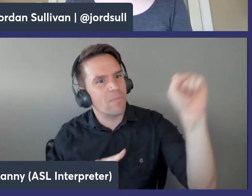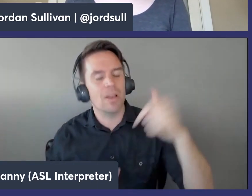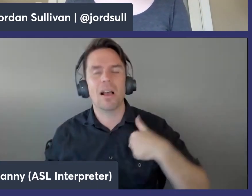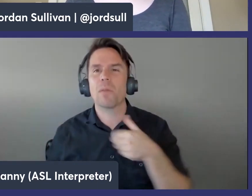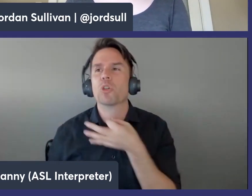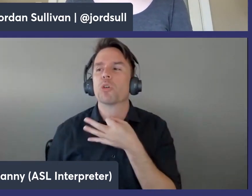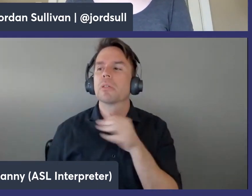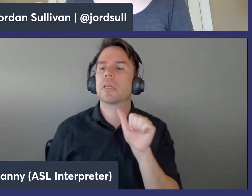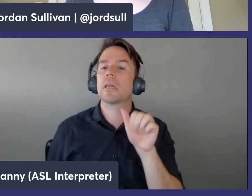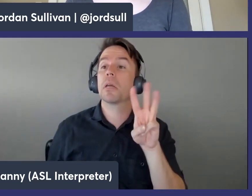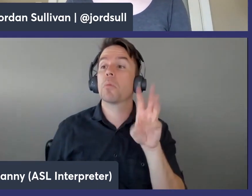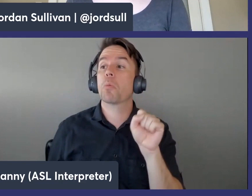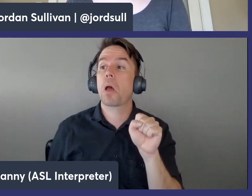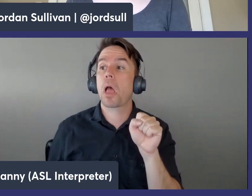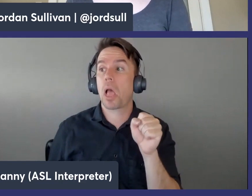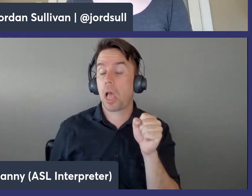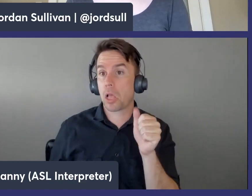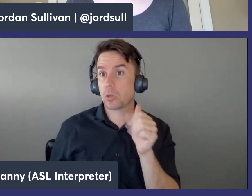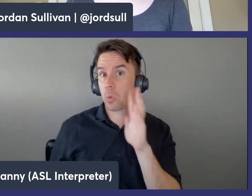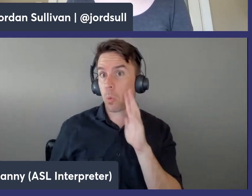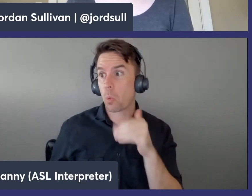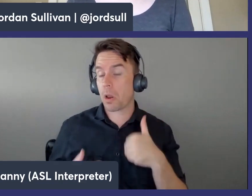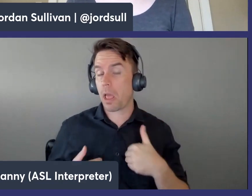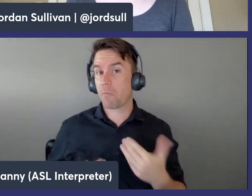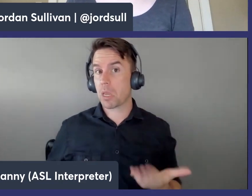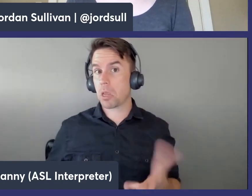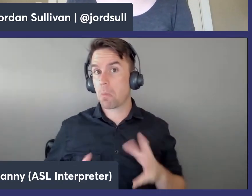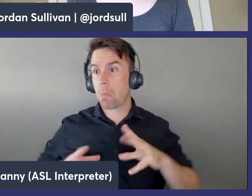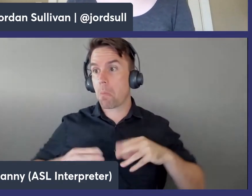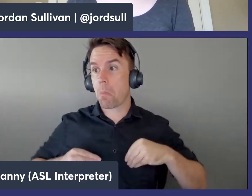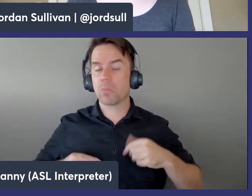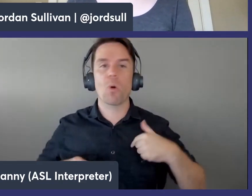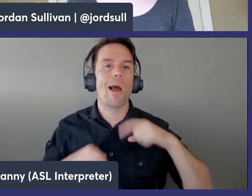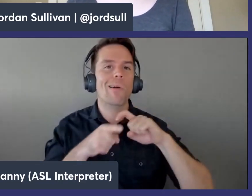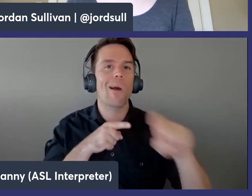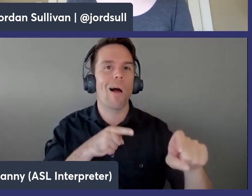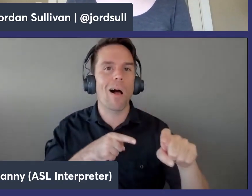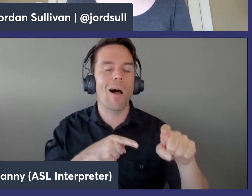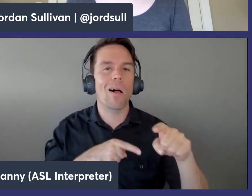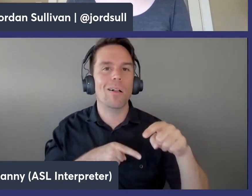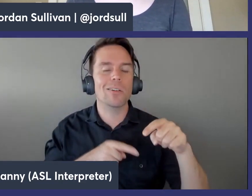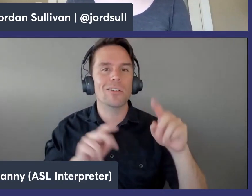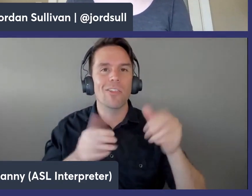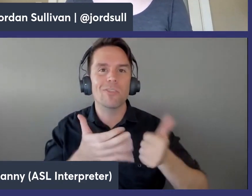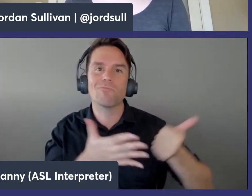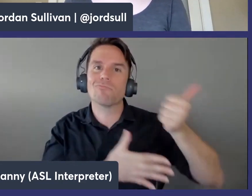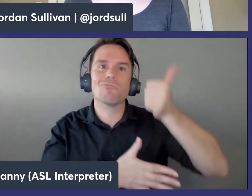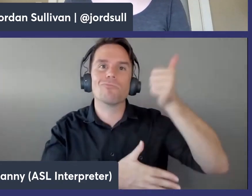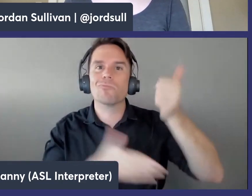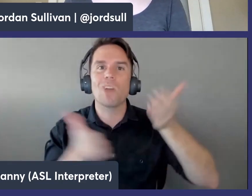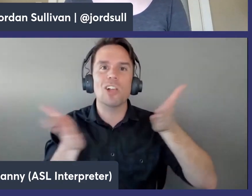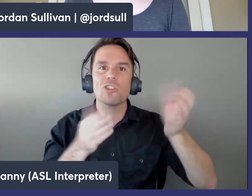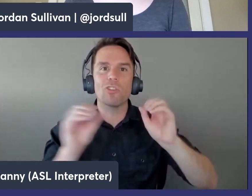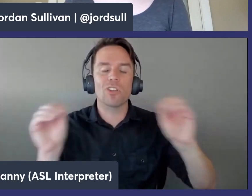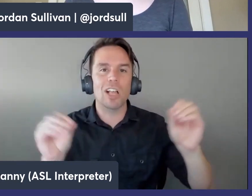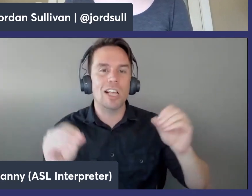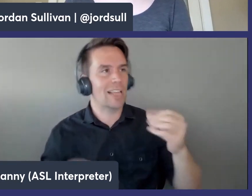So I called up head of serverless, and I was like, "Hey, I really like what you're doing. "Can I join you and help?" And I joined the team about two years ago.